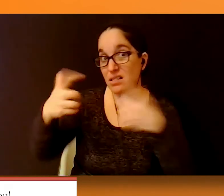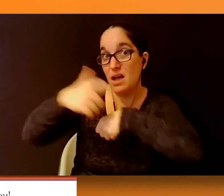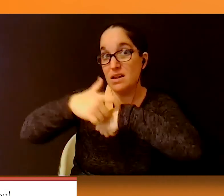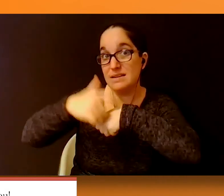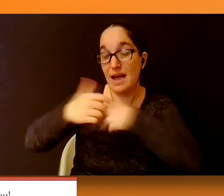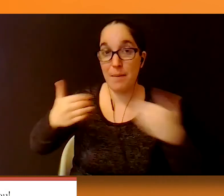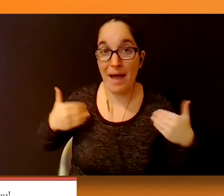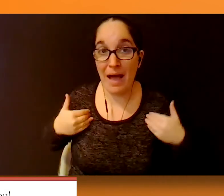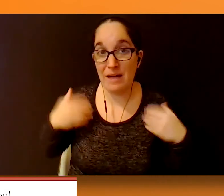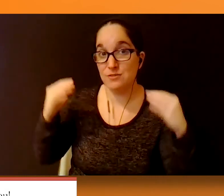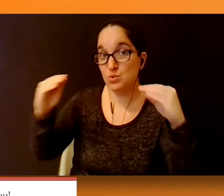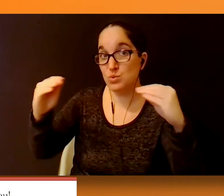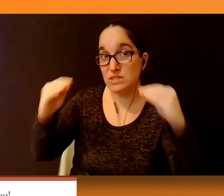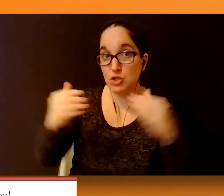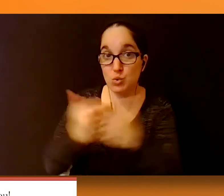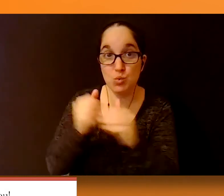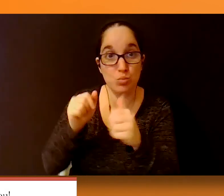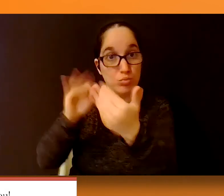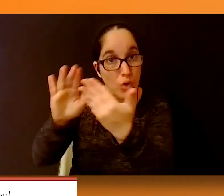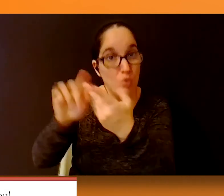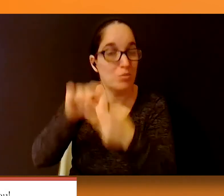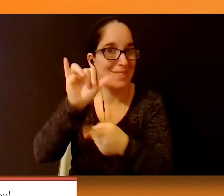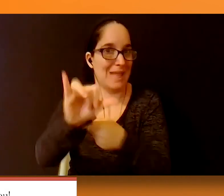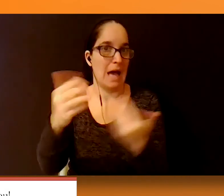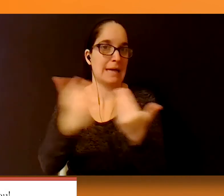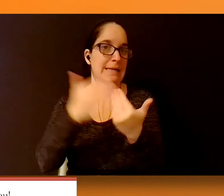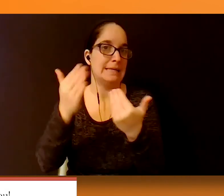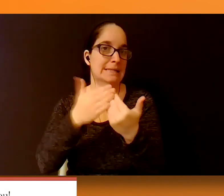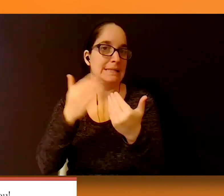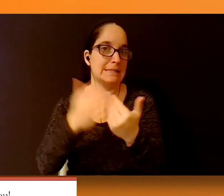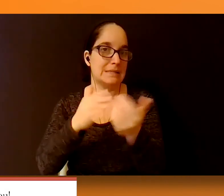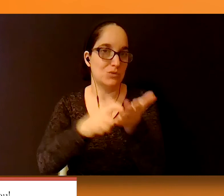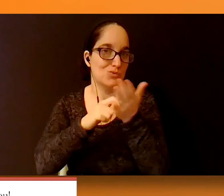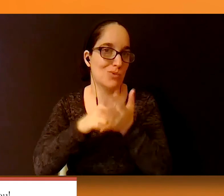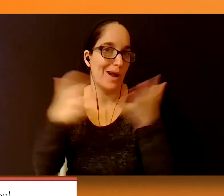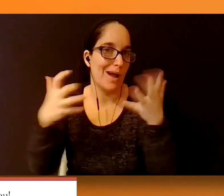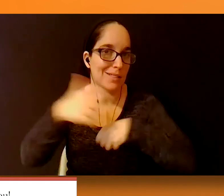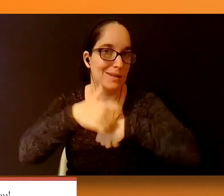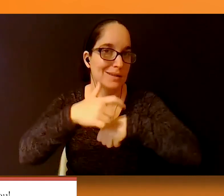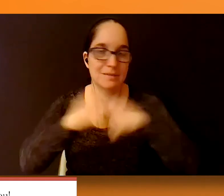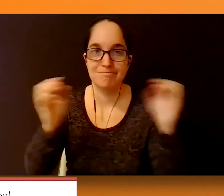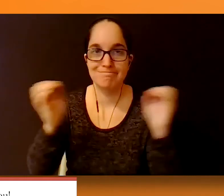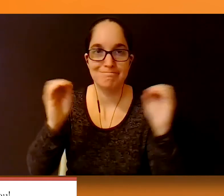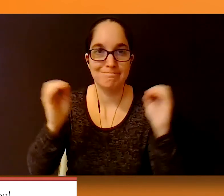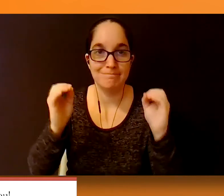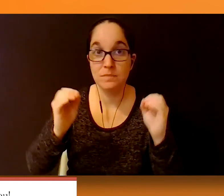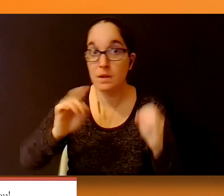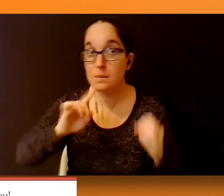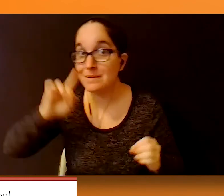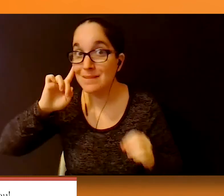That's the reason why I kind of push it, because at least from the research that we know about hearing and Deaf kids,